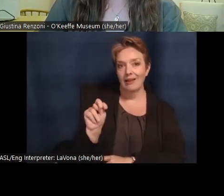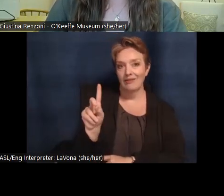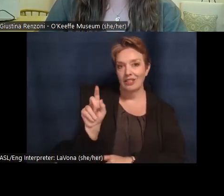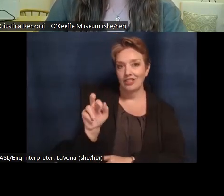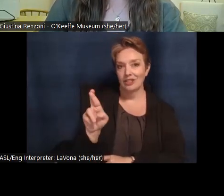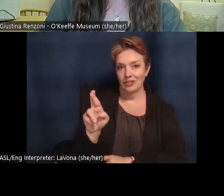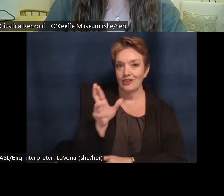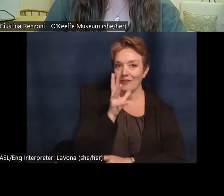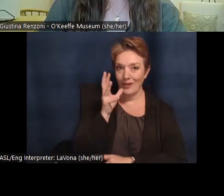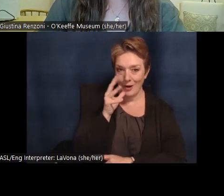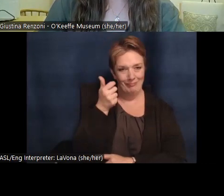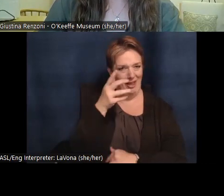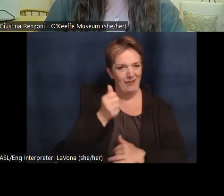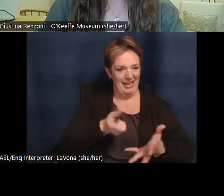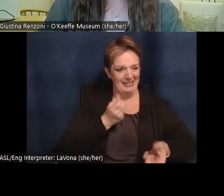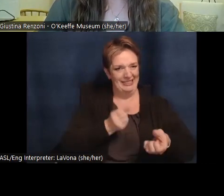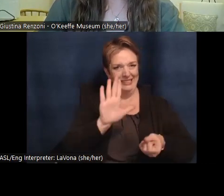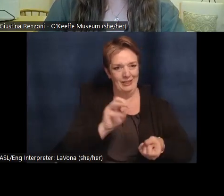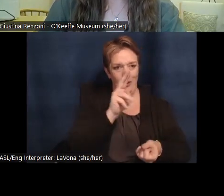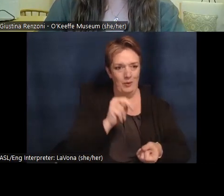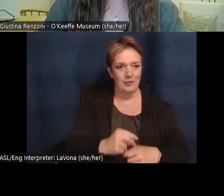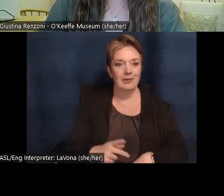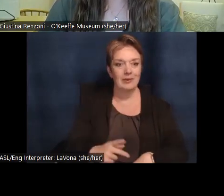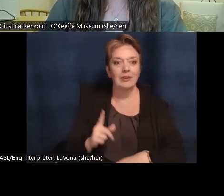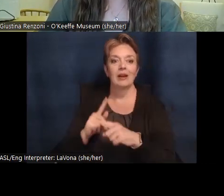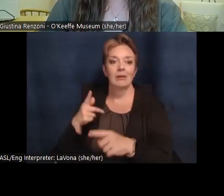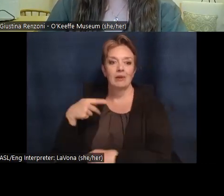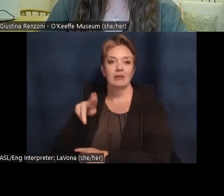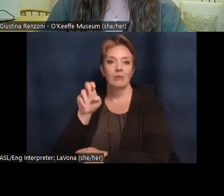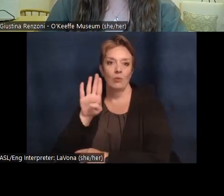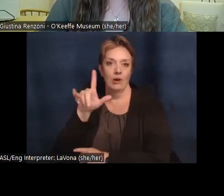as well as the Poshuouinge pueblo ruins.